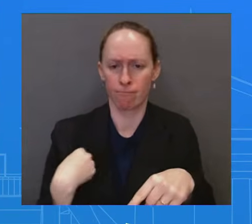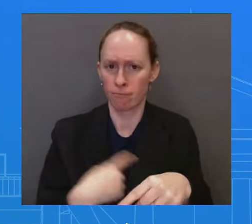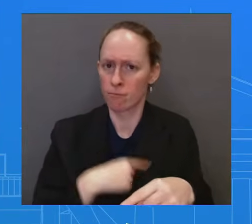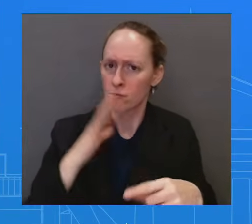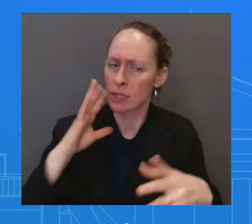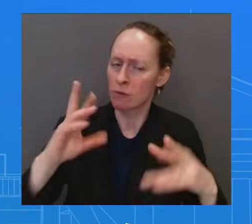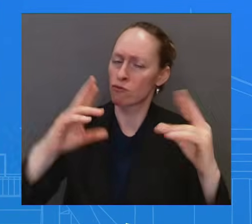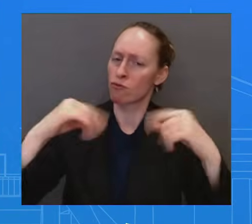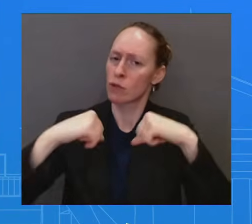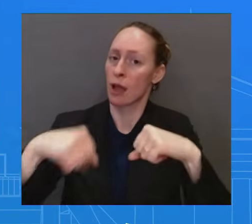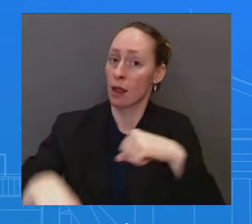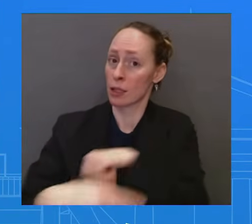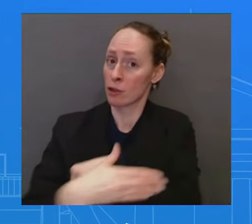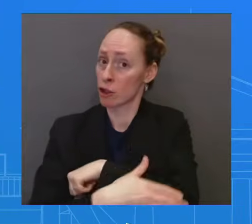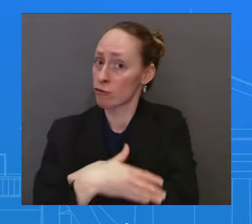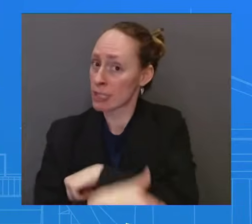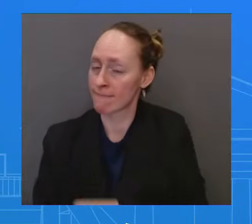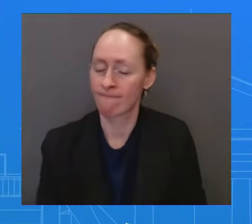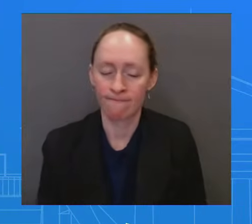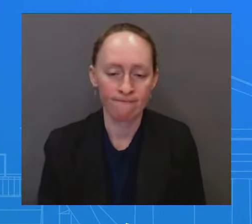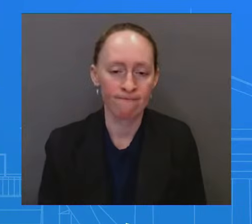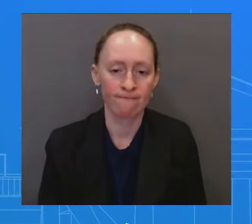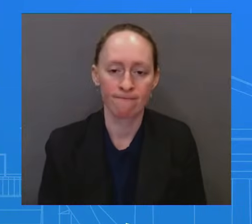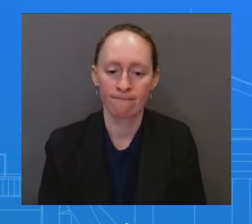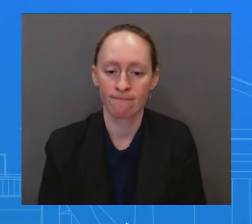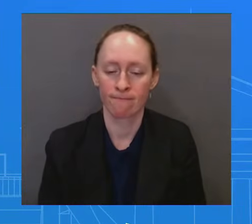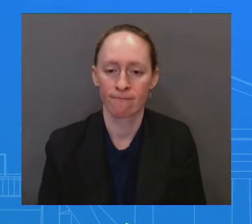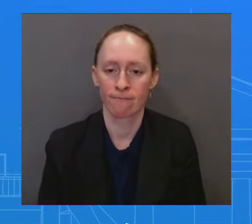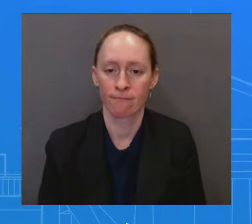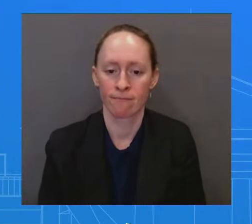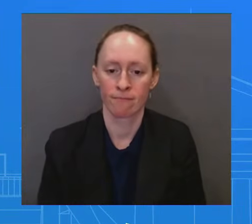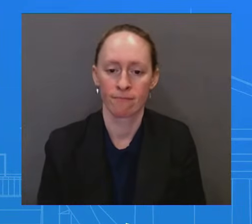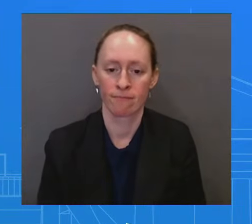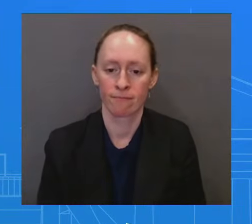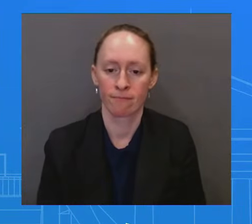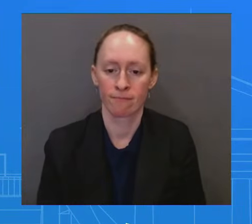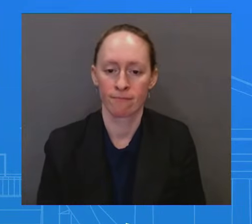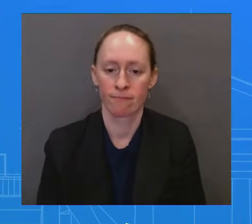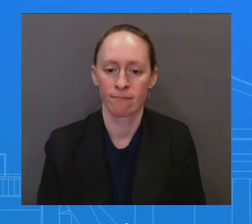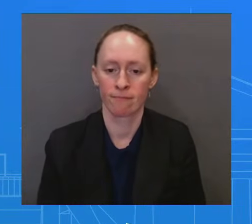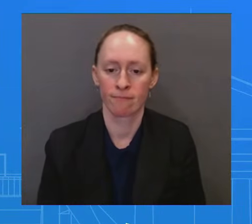who helped arrest and prosecute Viktor Bout and saw him handed over to Russia,